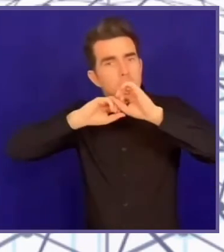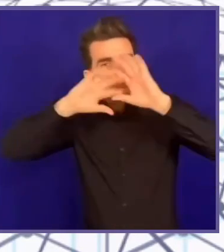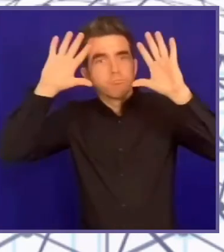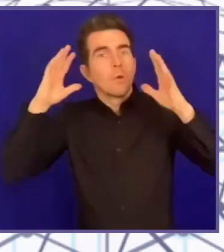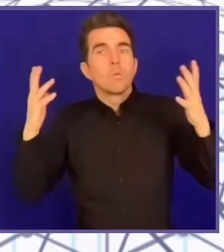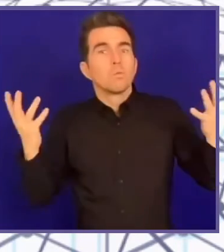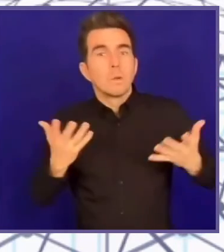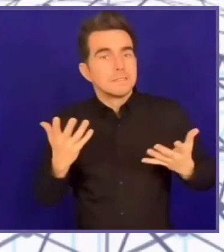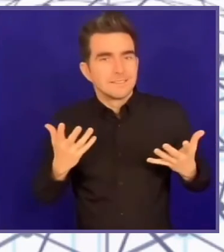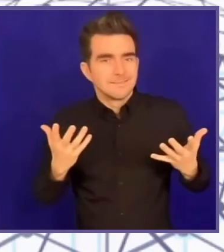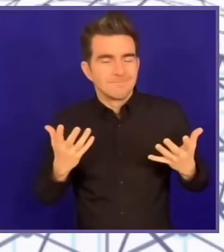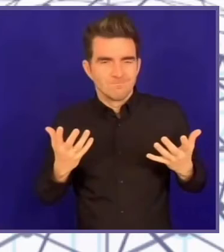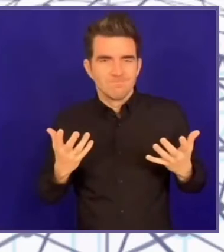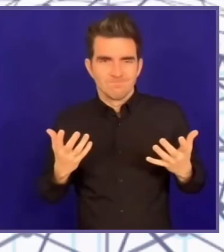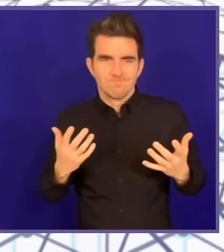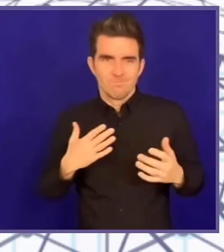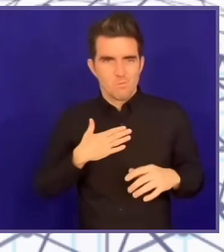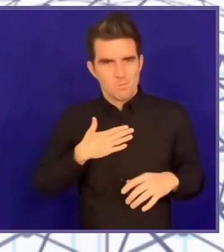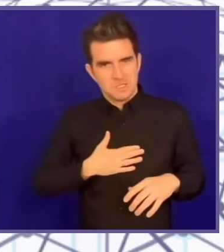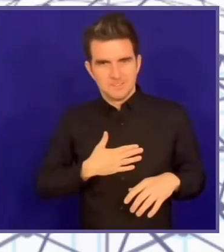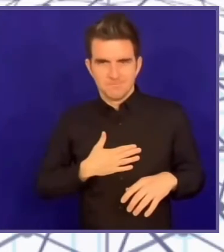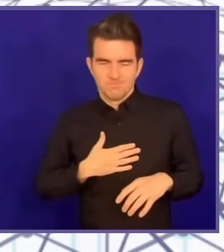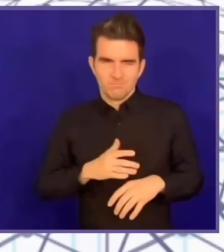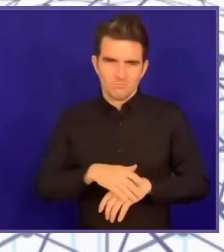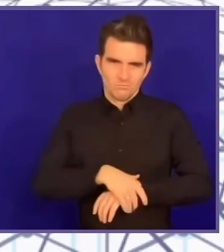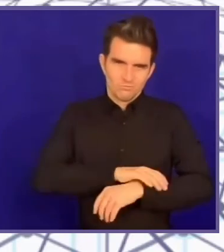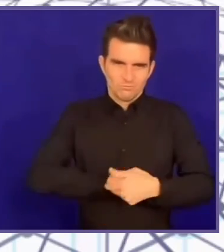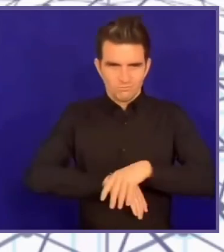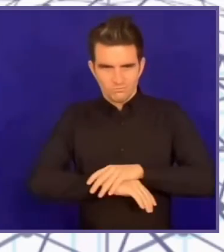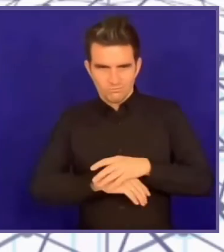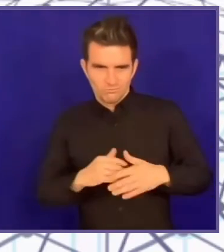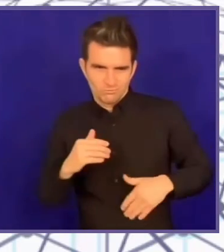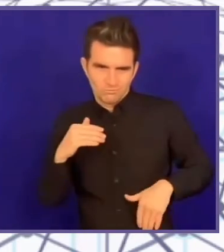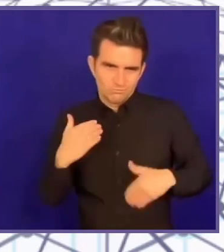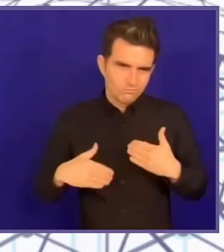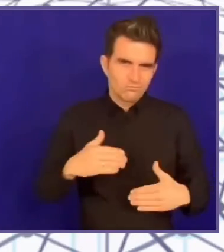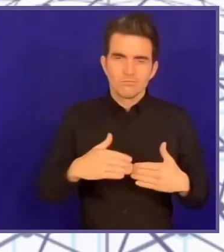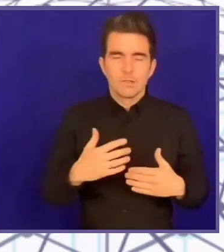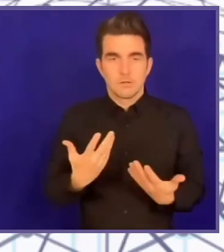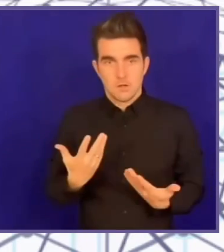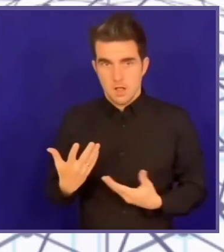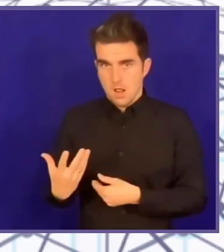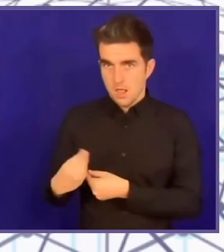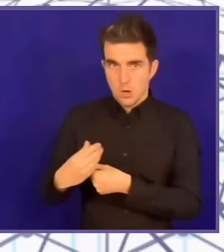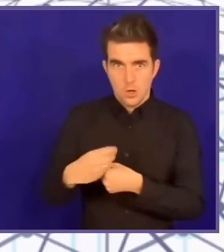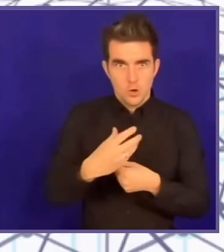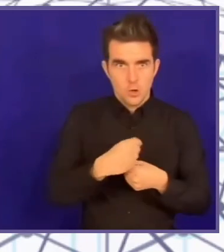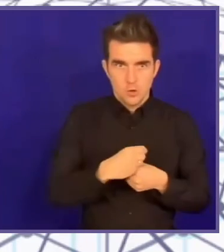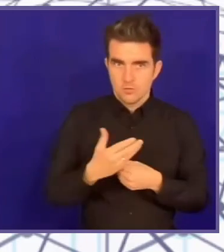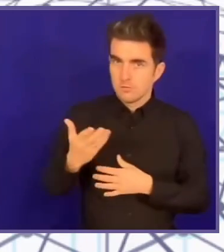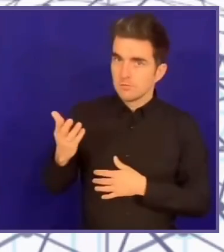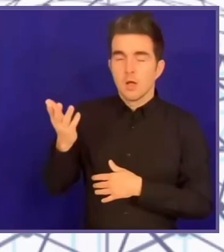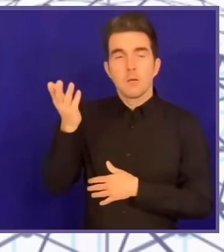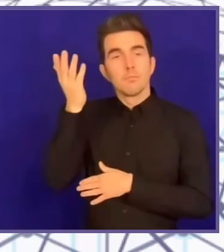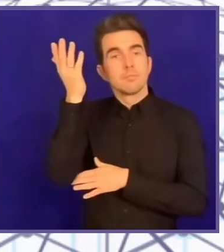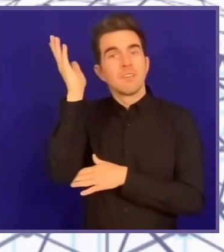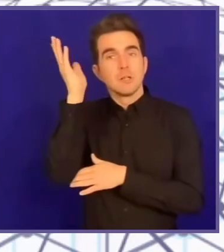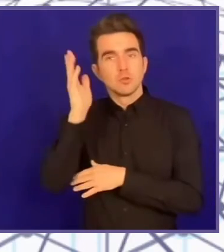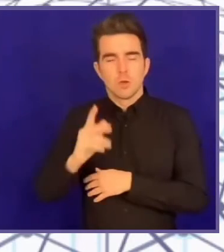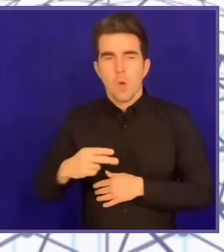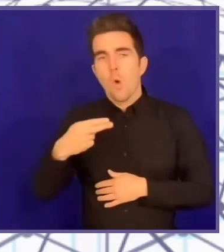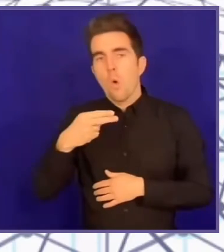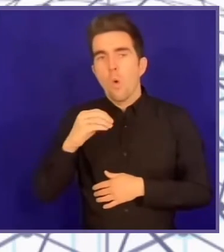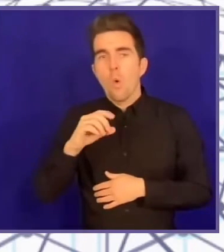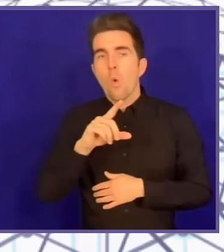towards making the world a more accessible, a more inclusive. A more beautiful place.